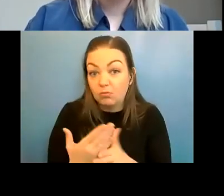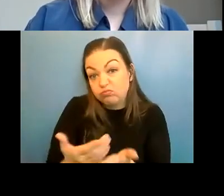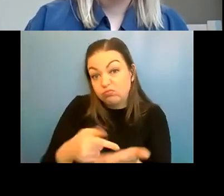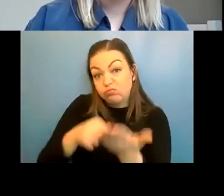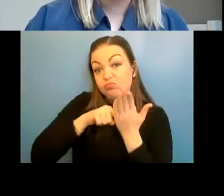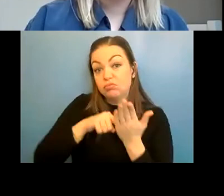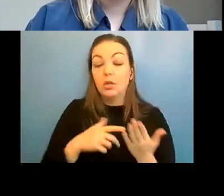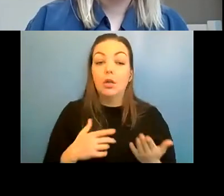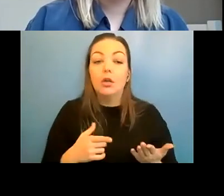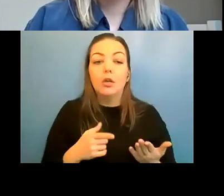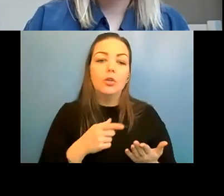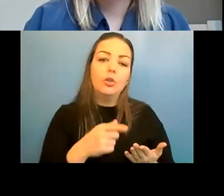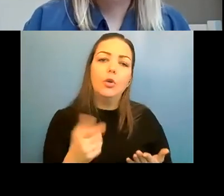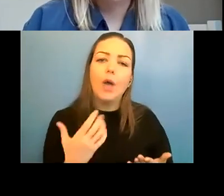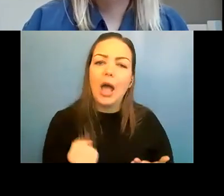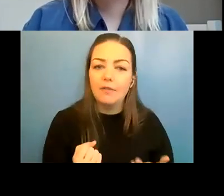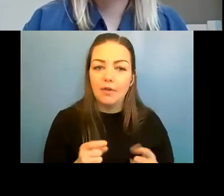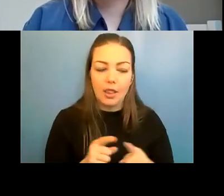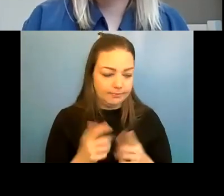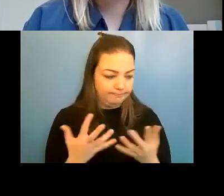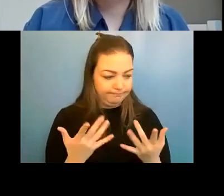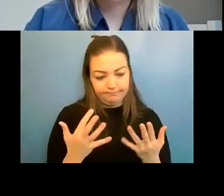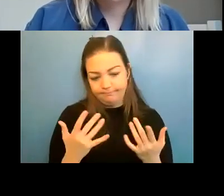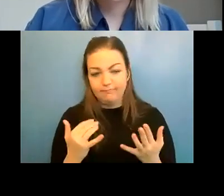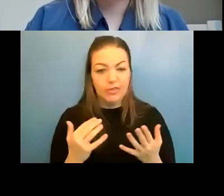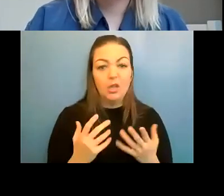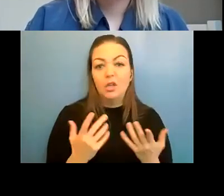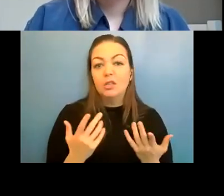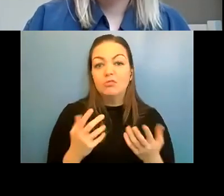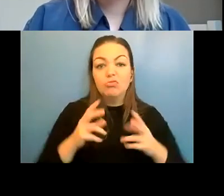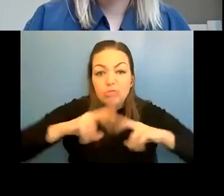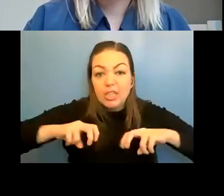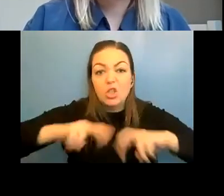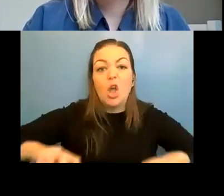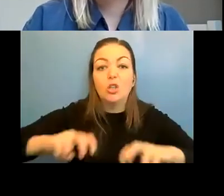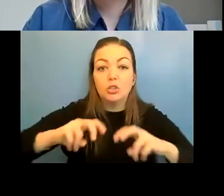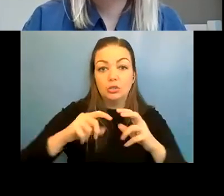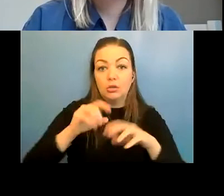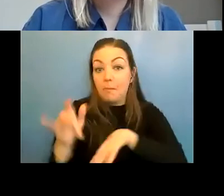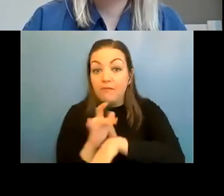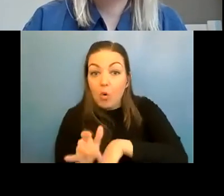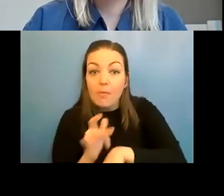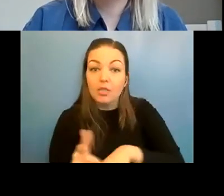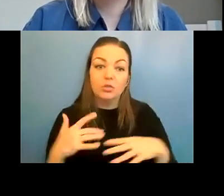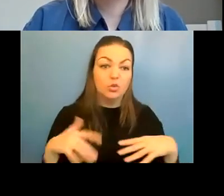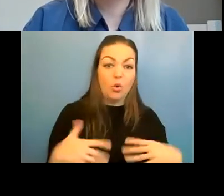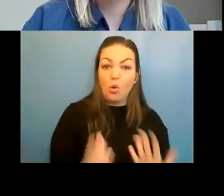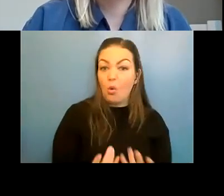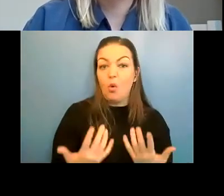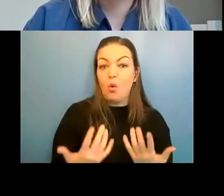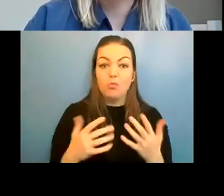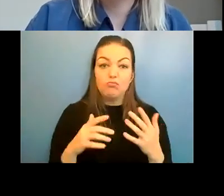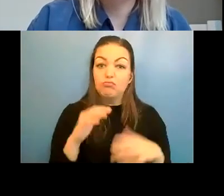standard, but the main thing that you can do is to invite us, when you are sharing your work, so if you have scratch performances, R&D performances,